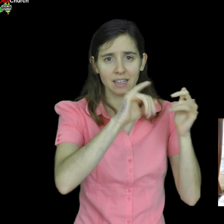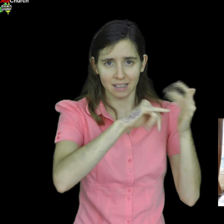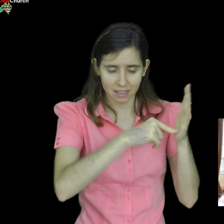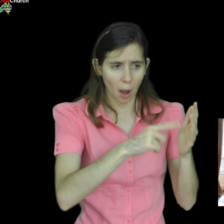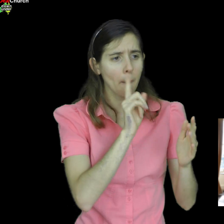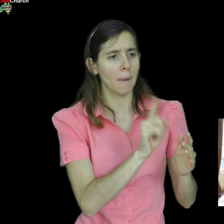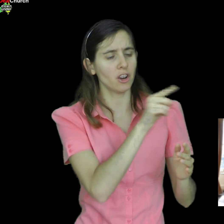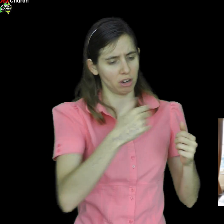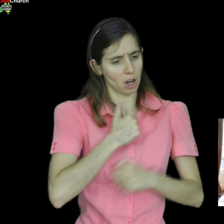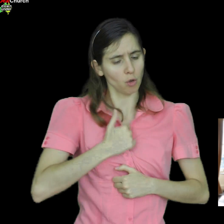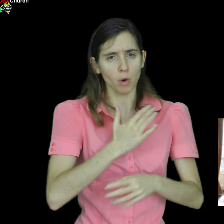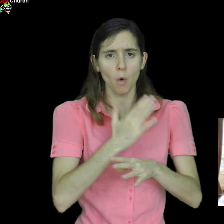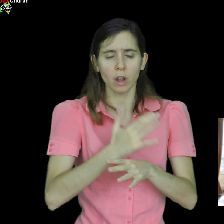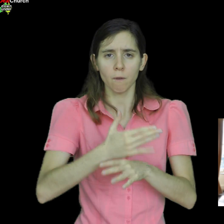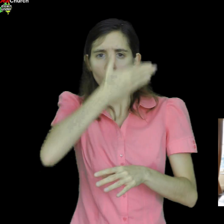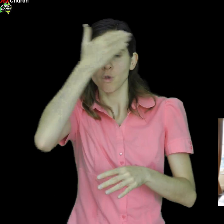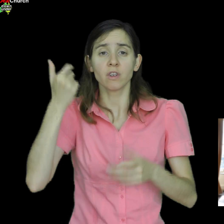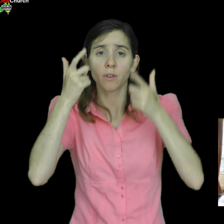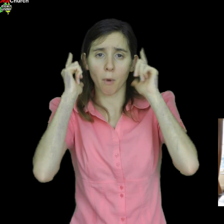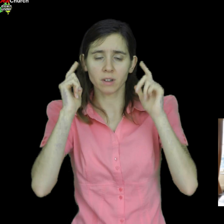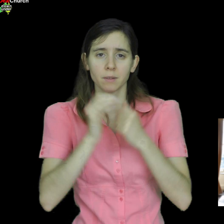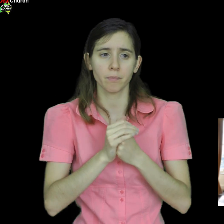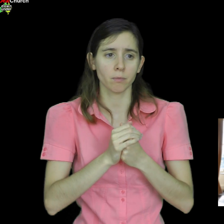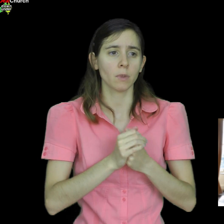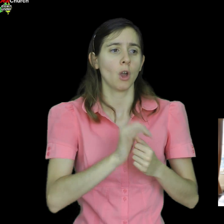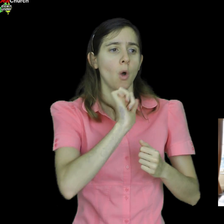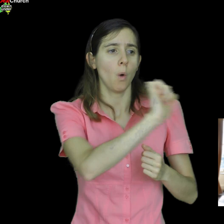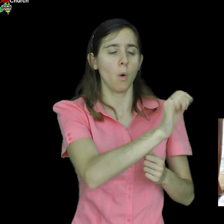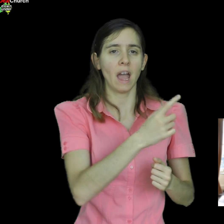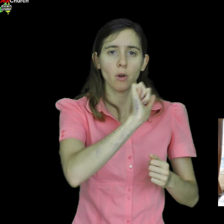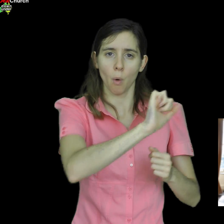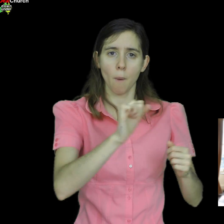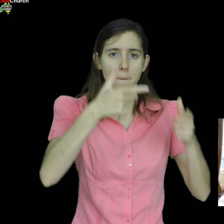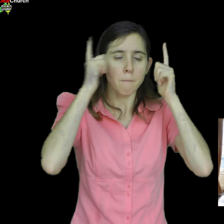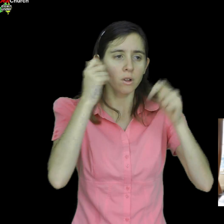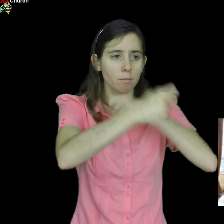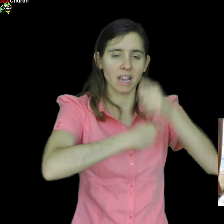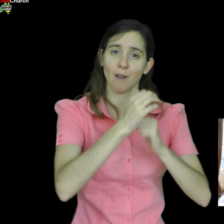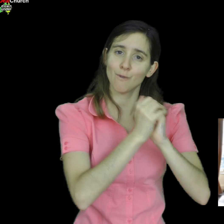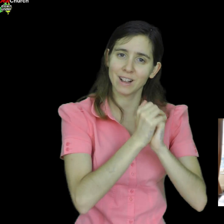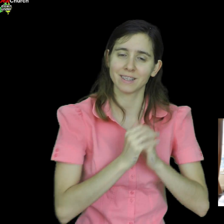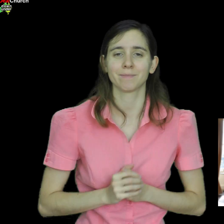Christian boss, Ms Ana. They soon became good friends. One day, while she